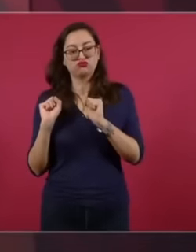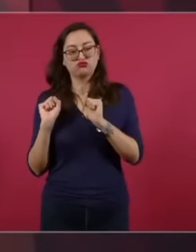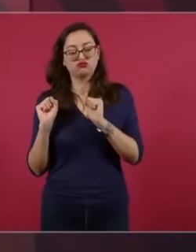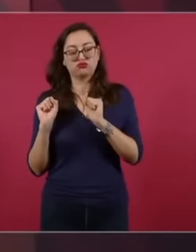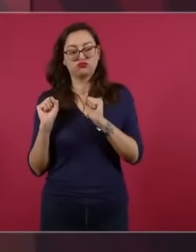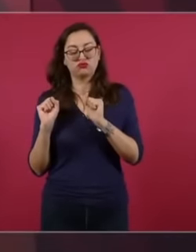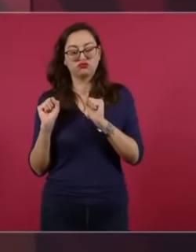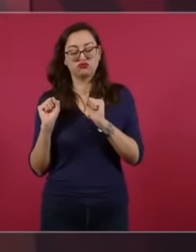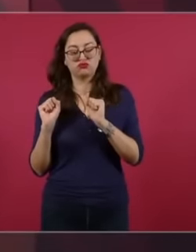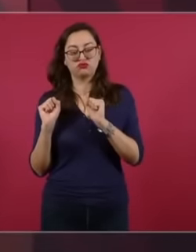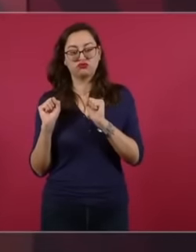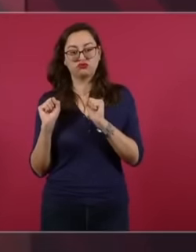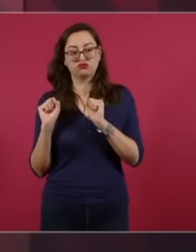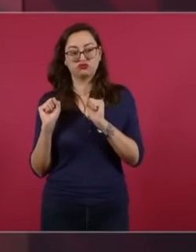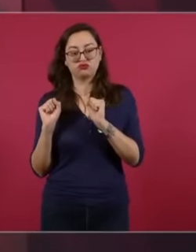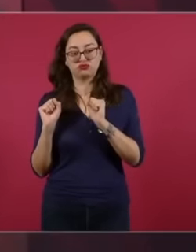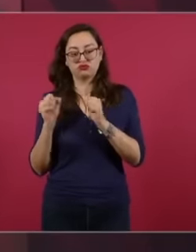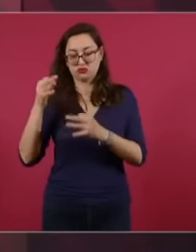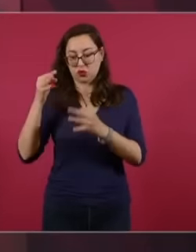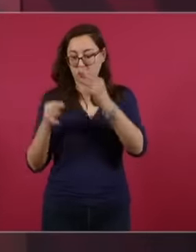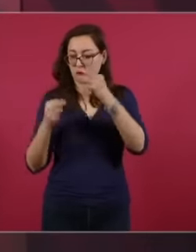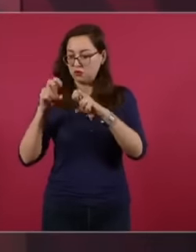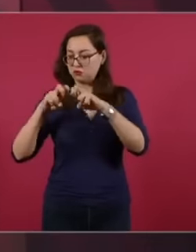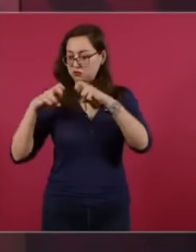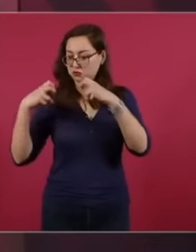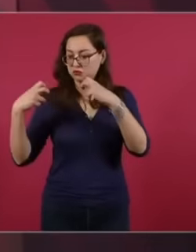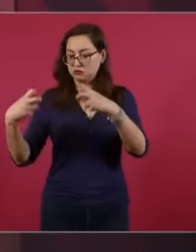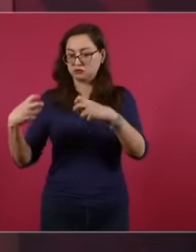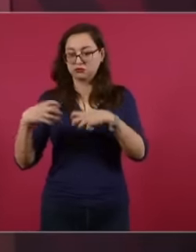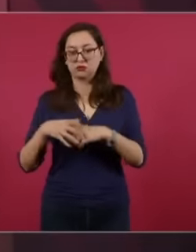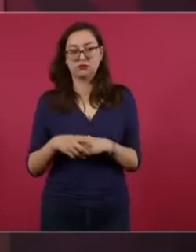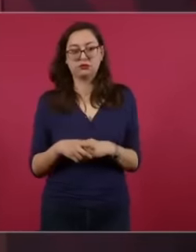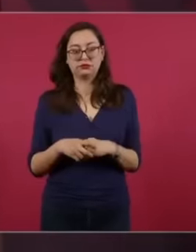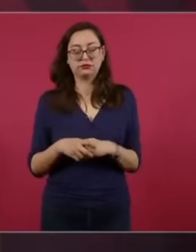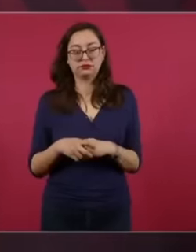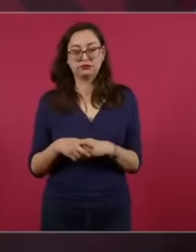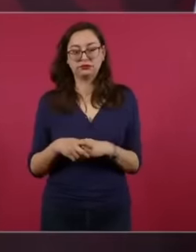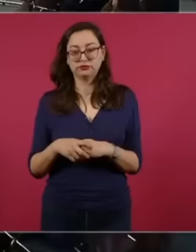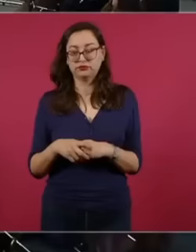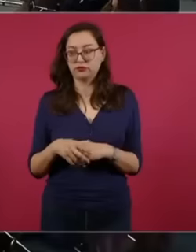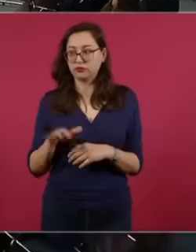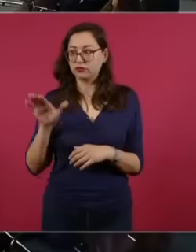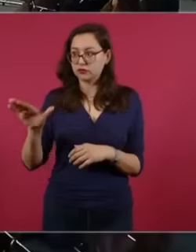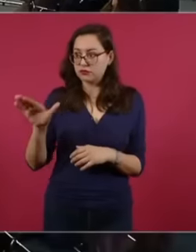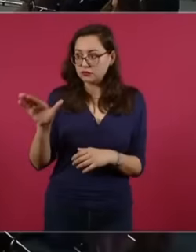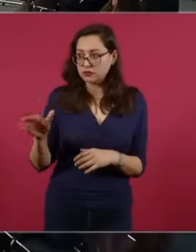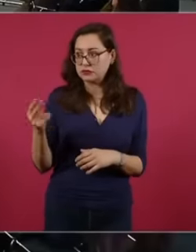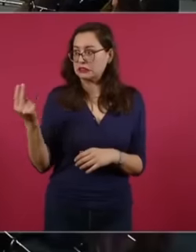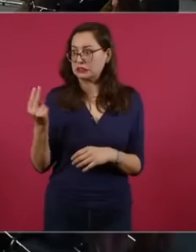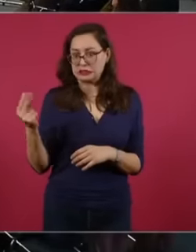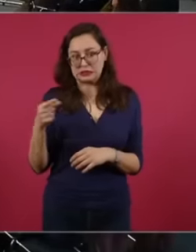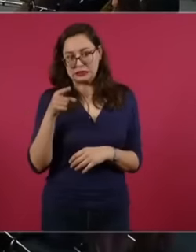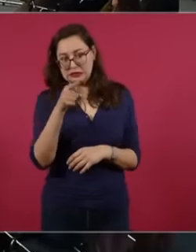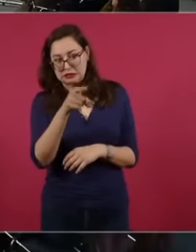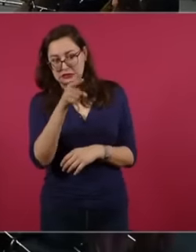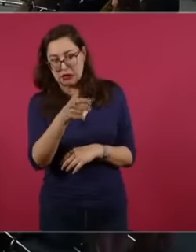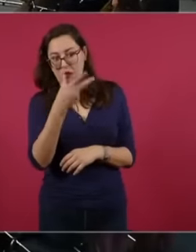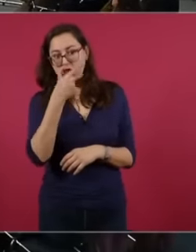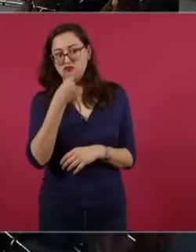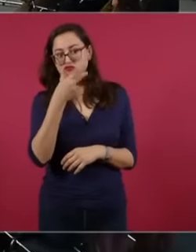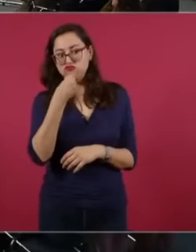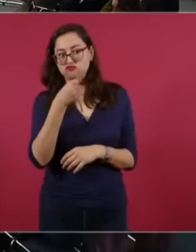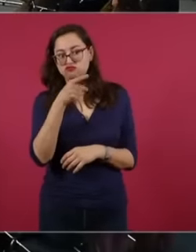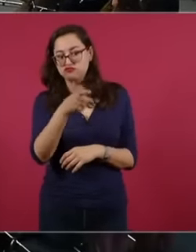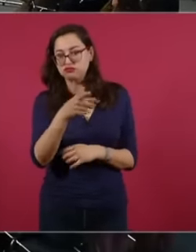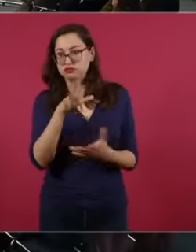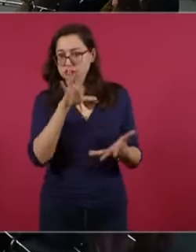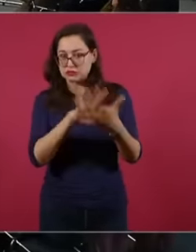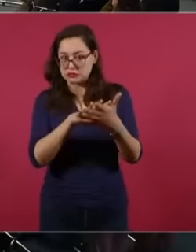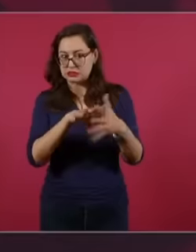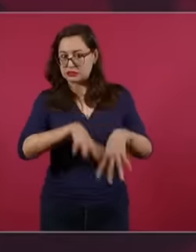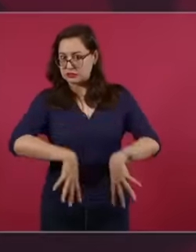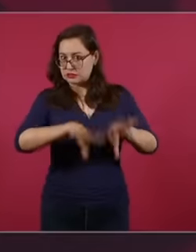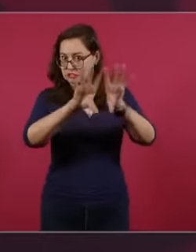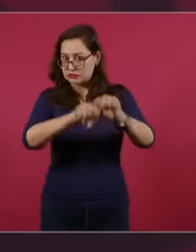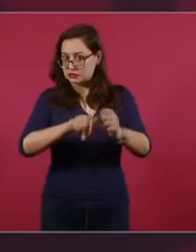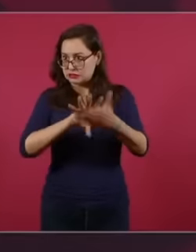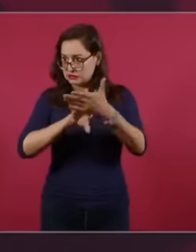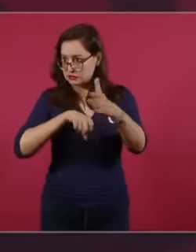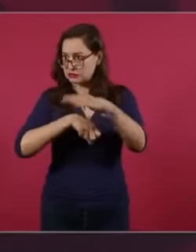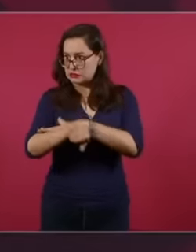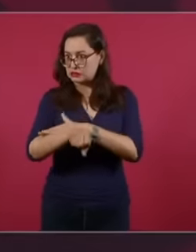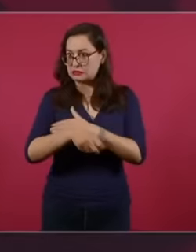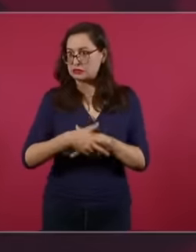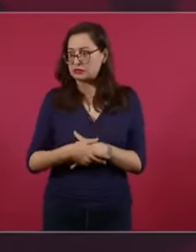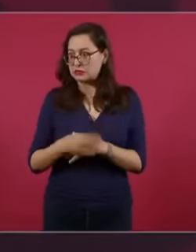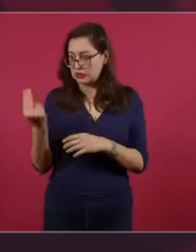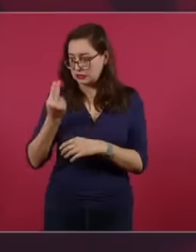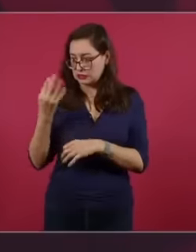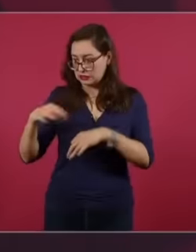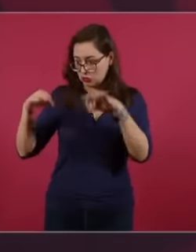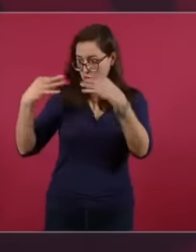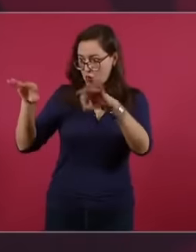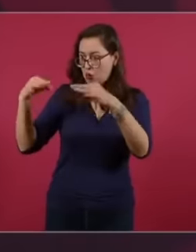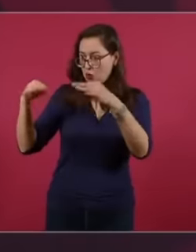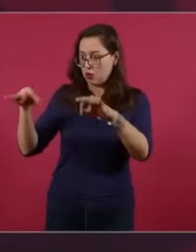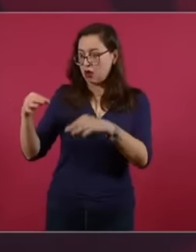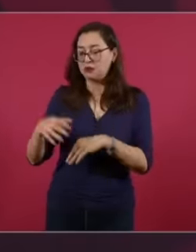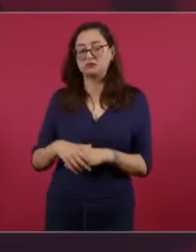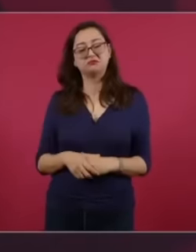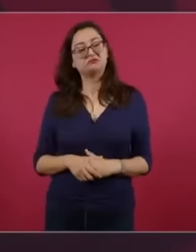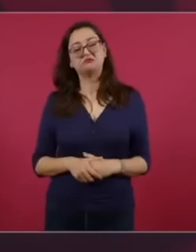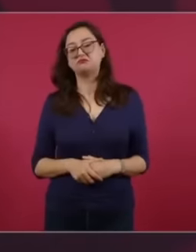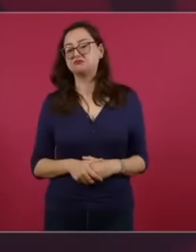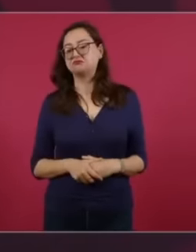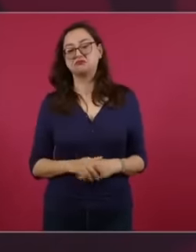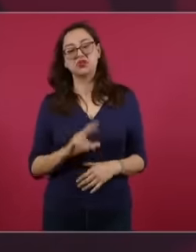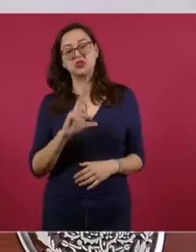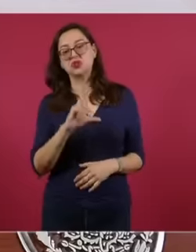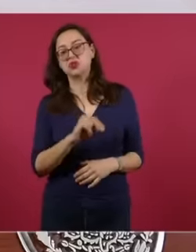who do not grant arrest warrants to those who the prosecutor's office considers to have participated in crimes. of